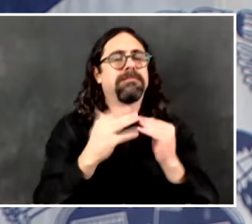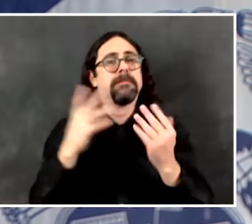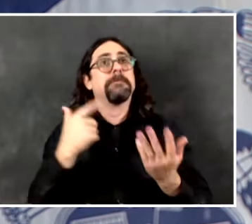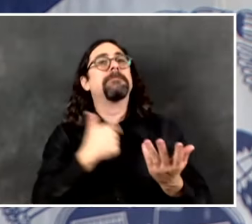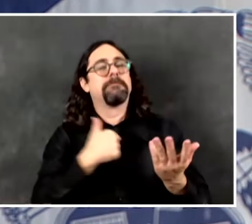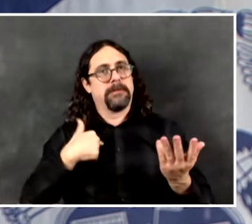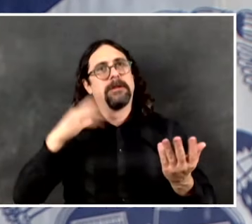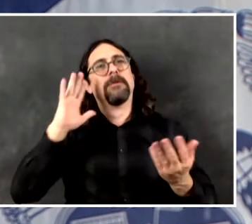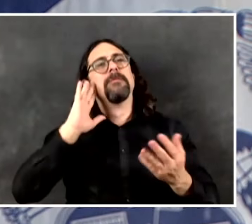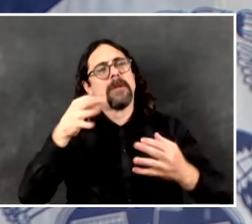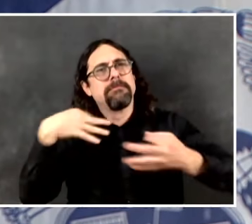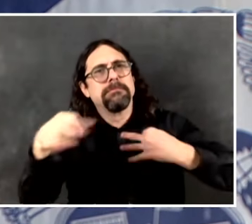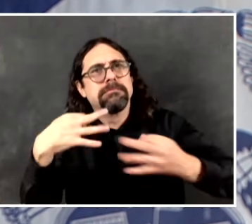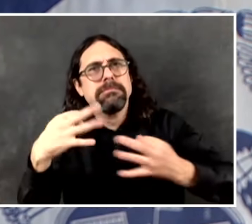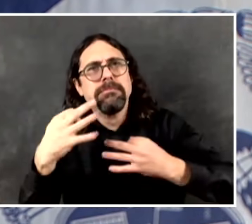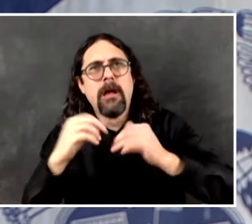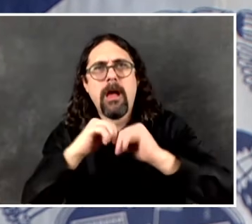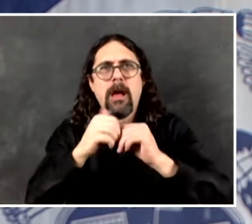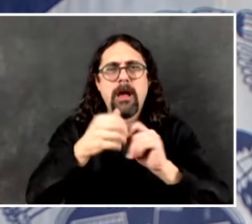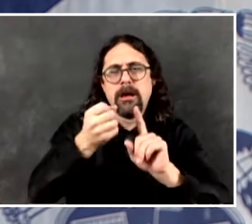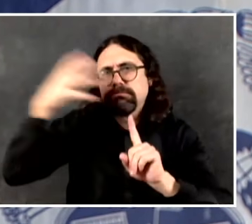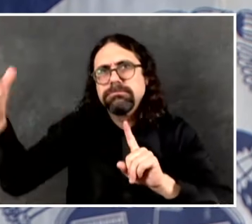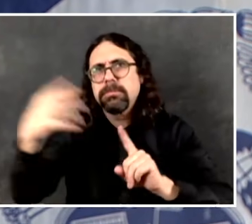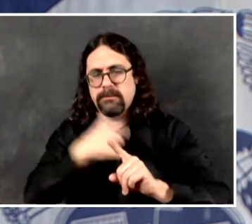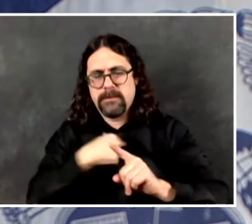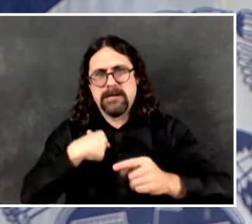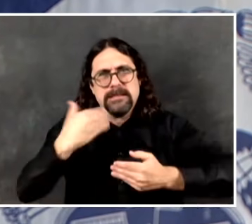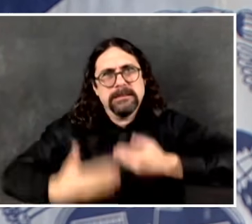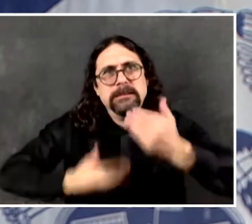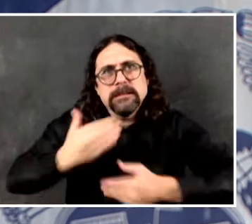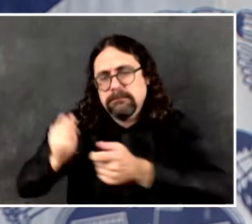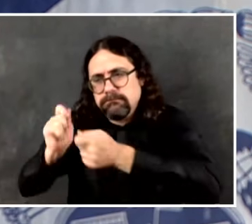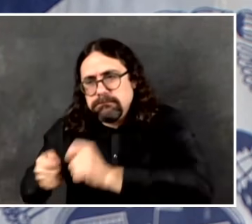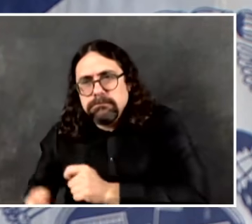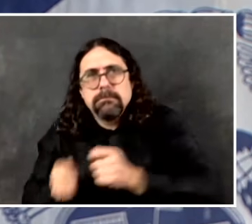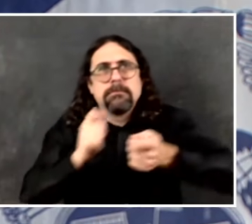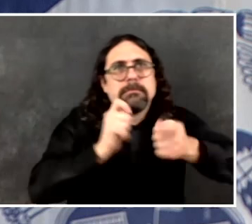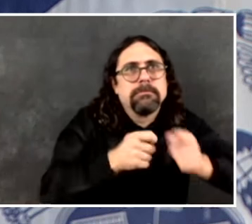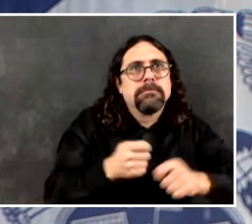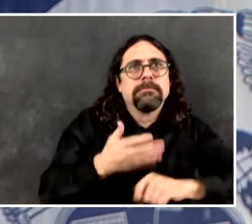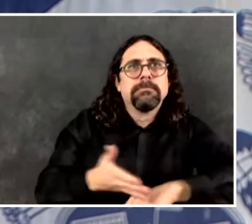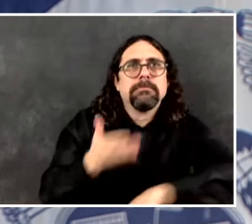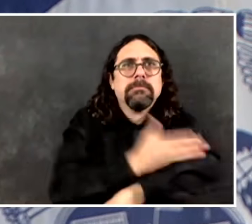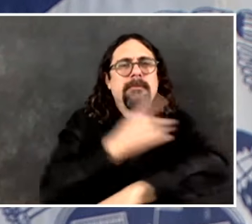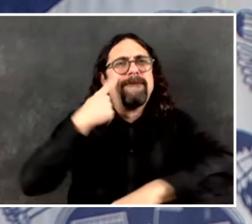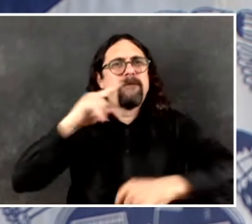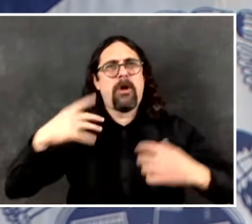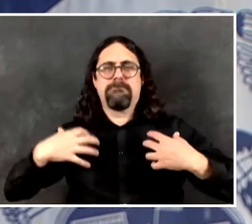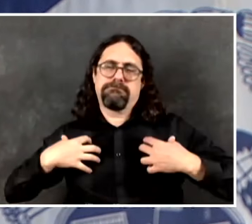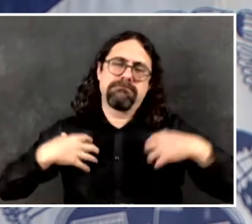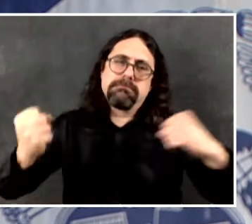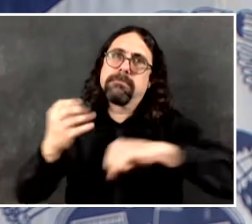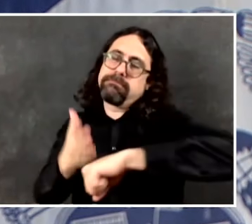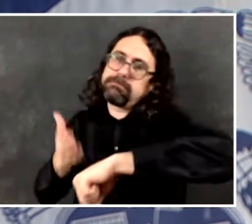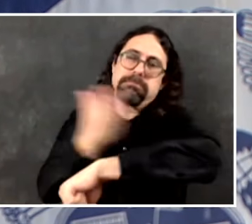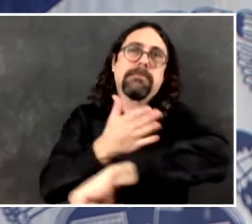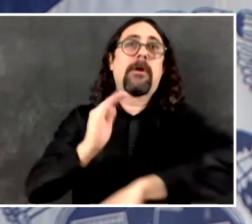ADDRESS DISPARITIES. I'M GOING TO BE TALKING ABOUT A BIGGER EFFORT TO CREATE A VISION FOR A FAIR RECOVERY THAT CAN